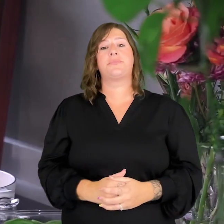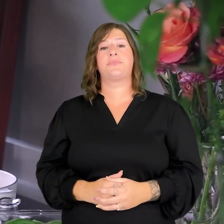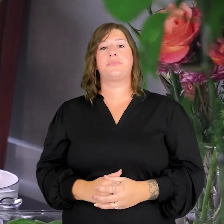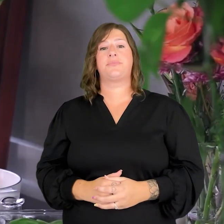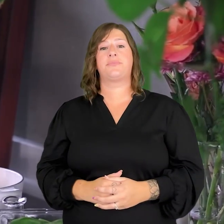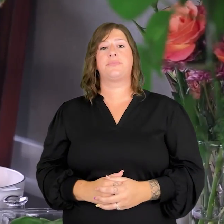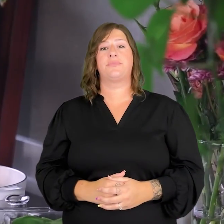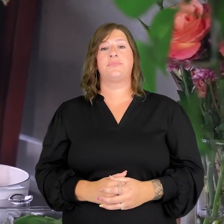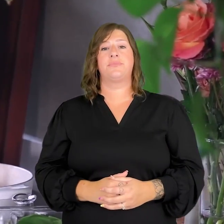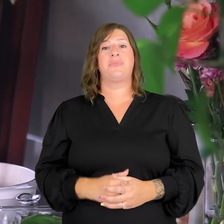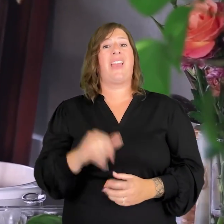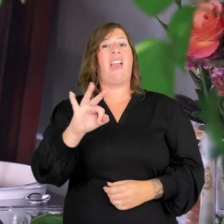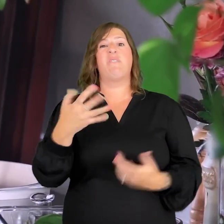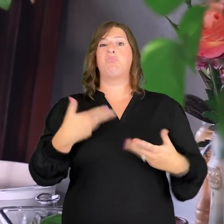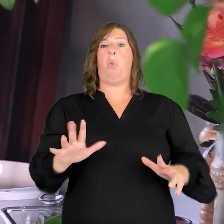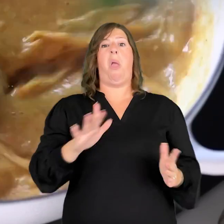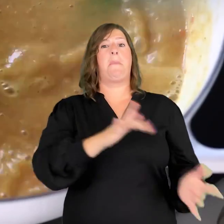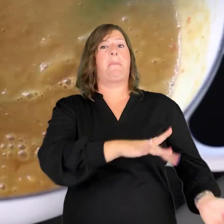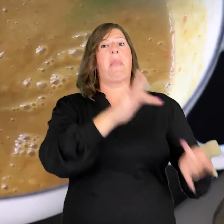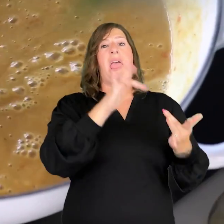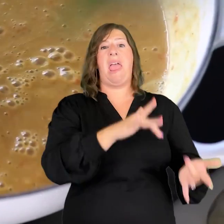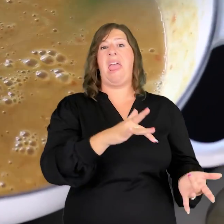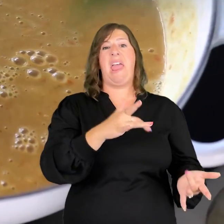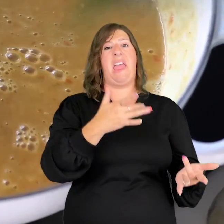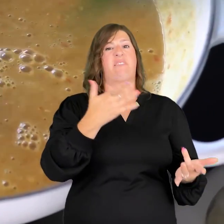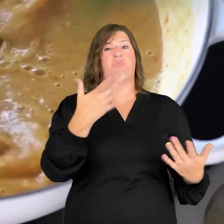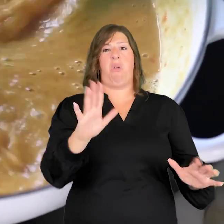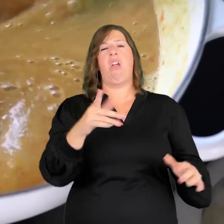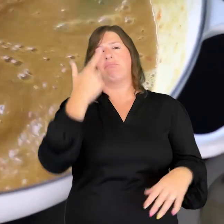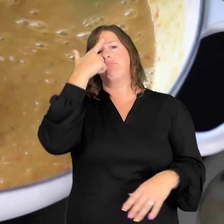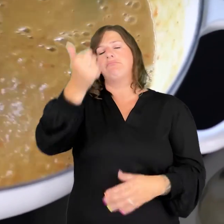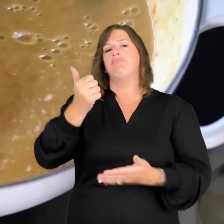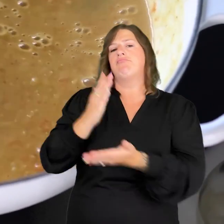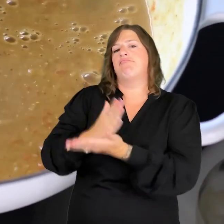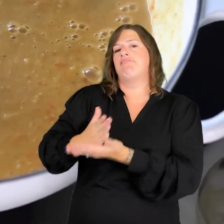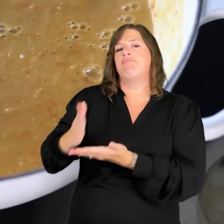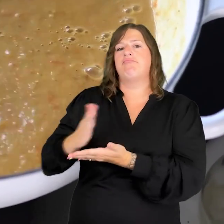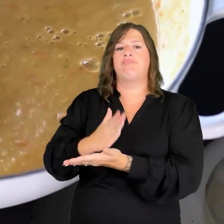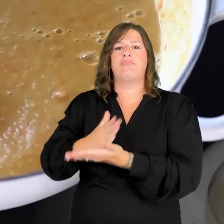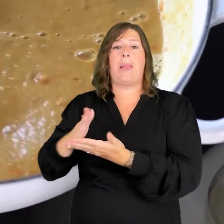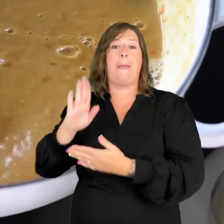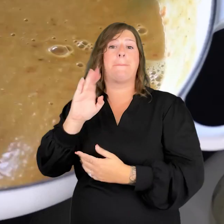And then just let everything heat through before you puree it with an immersion blender.